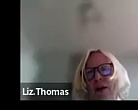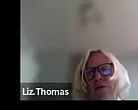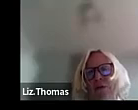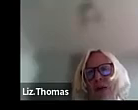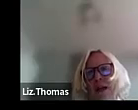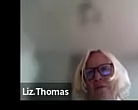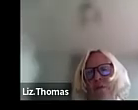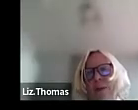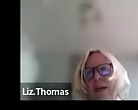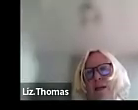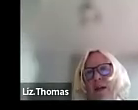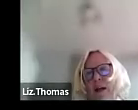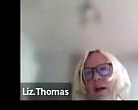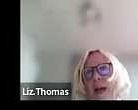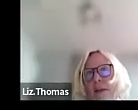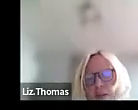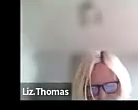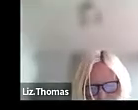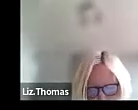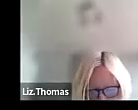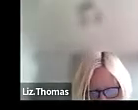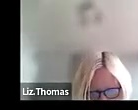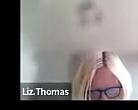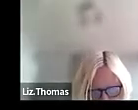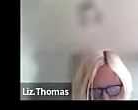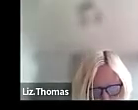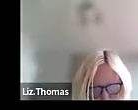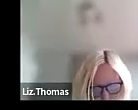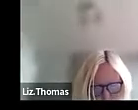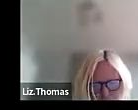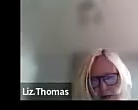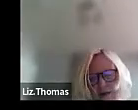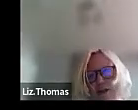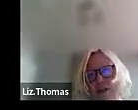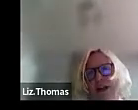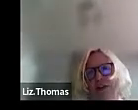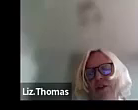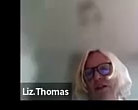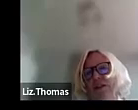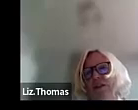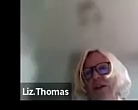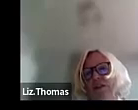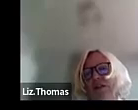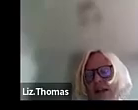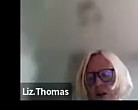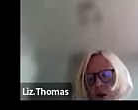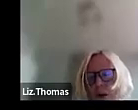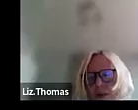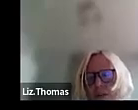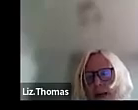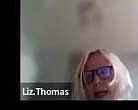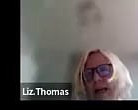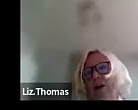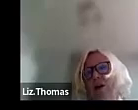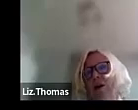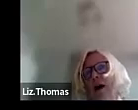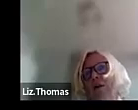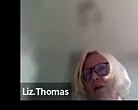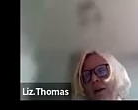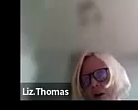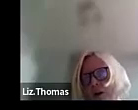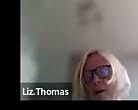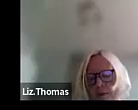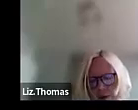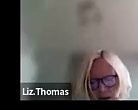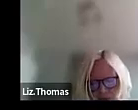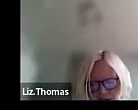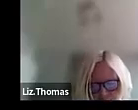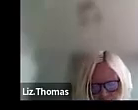been able to advocate for women as hospital inpatients to receive interventions like colposcopy, or having follow up around sexually transmitted